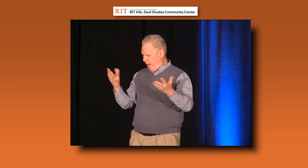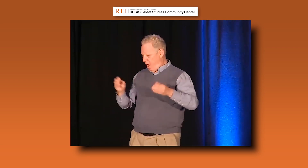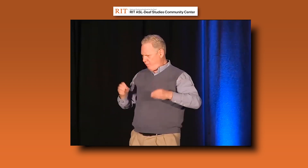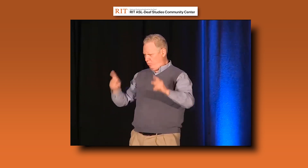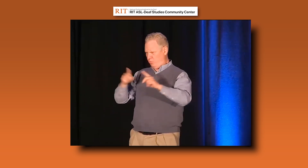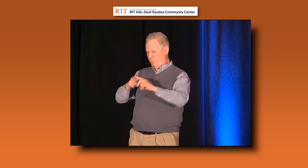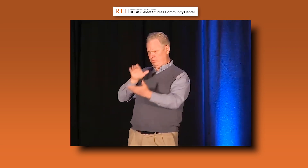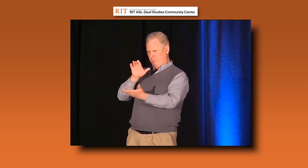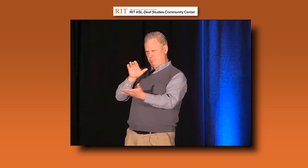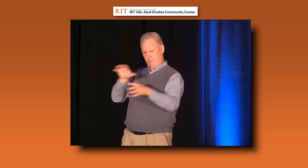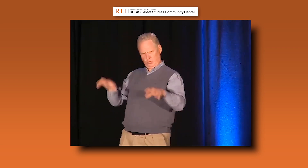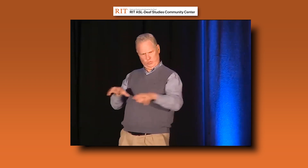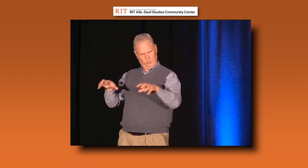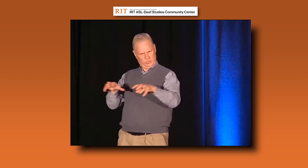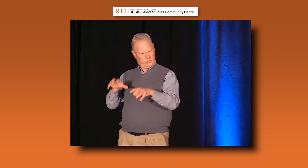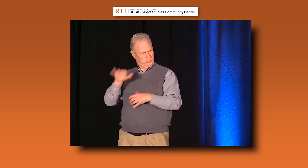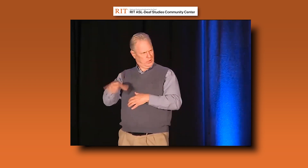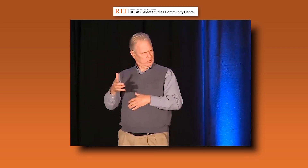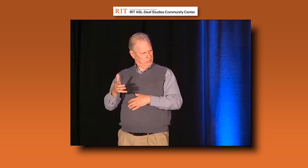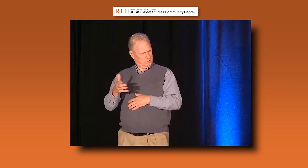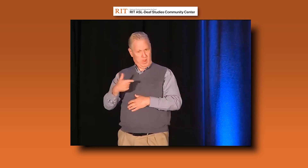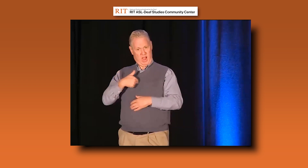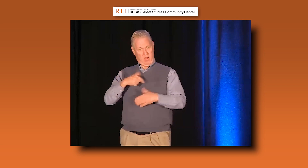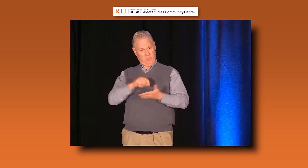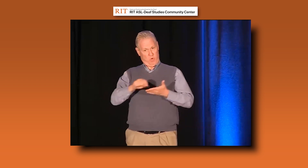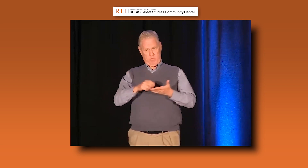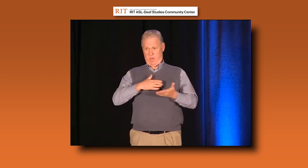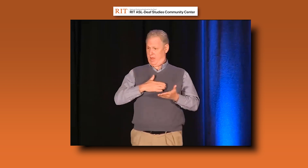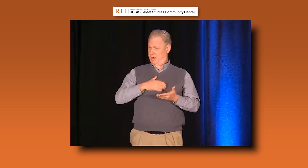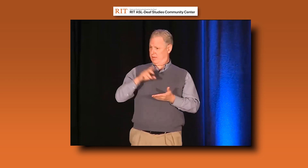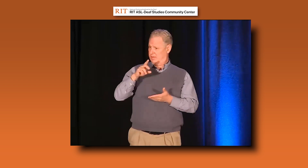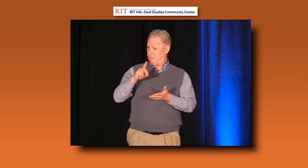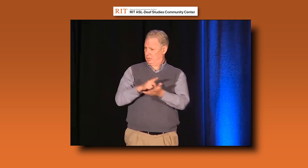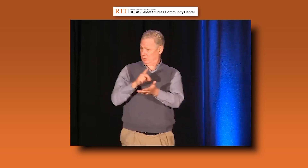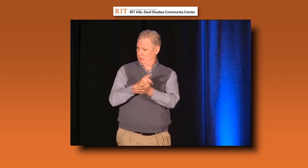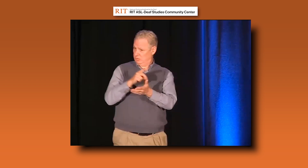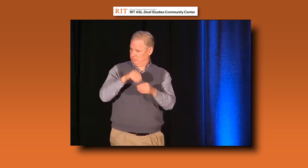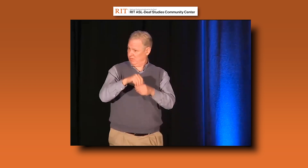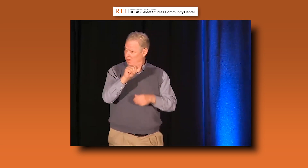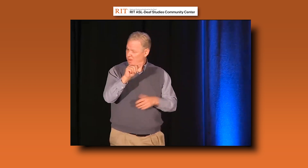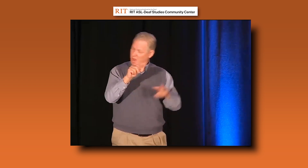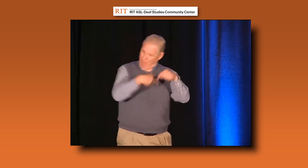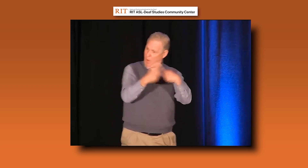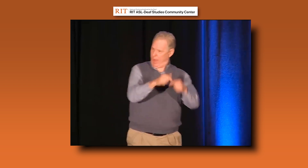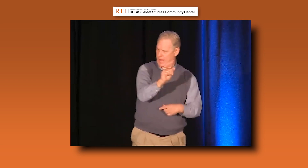So where is my opportunity to express myself in my dissertation that I wrote in ASL